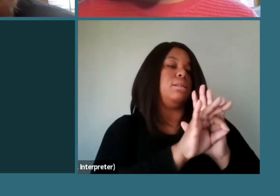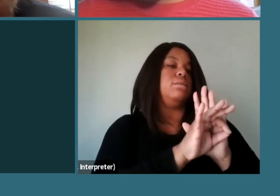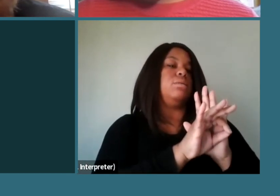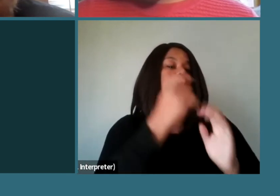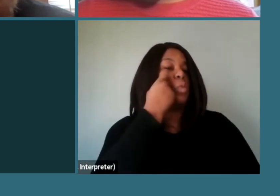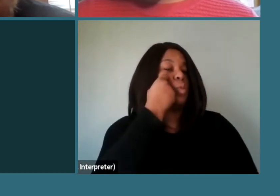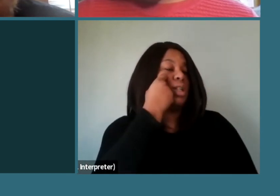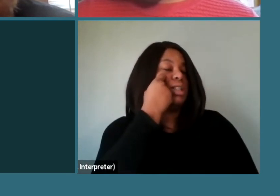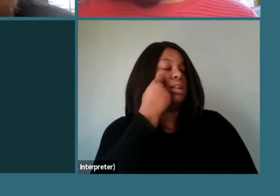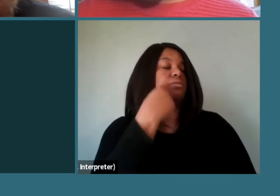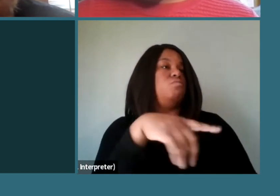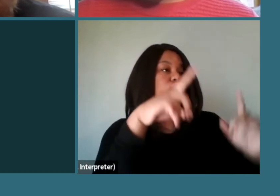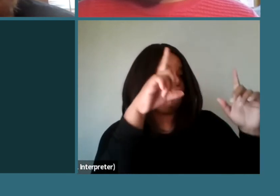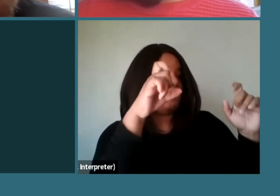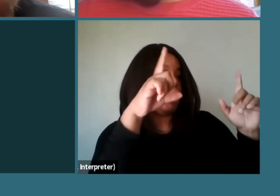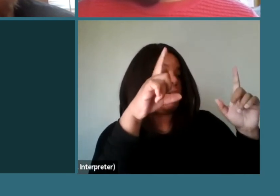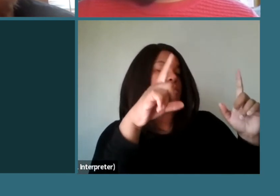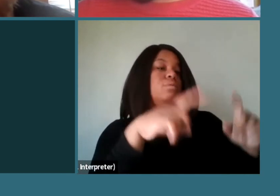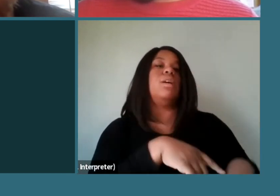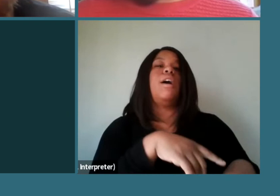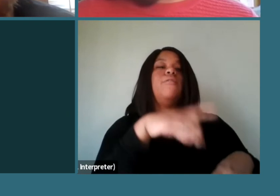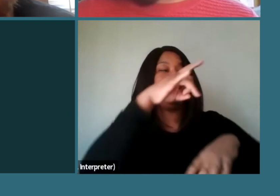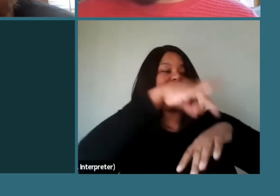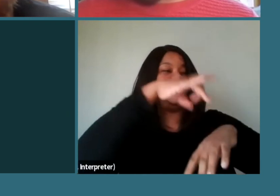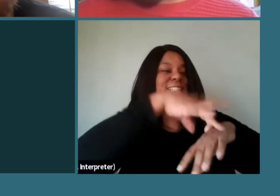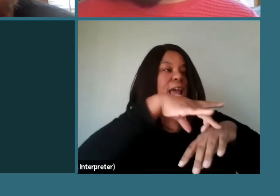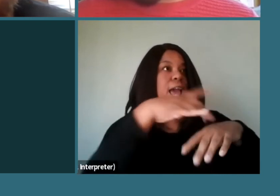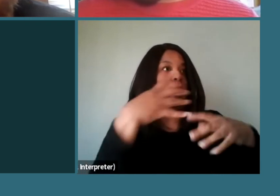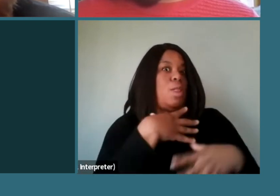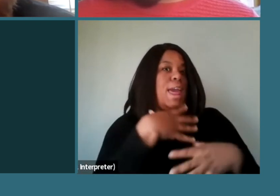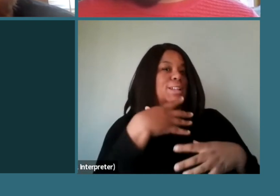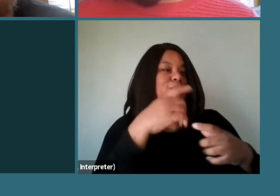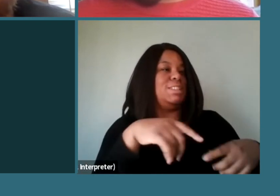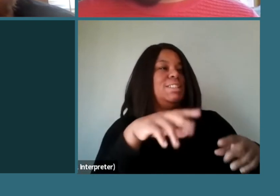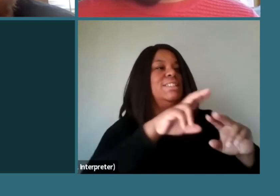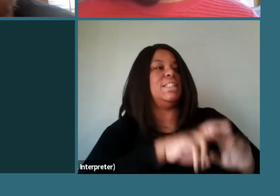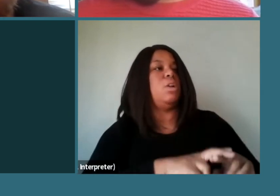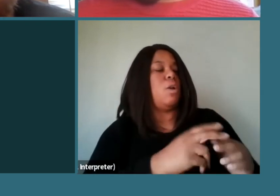I took of some jack-o-lanterns sitting on a fireplace hearth.